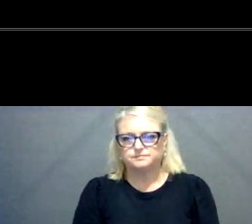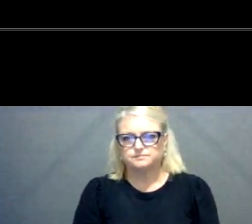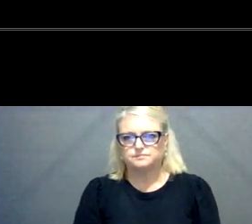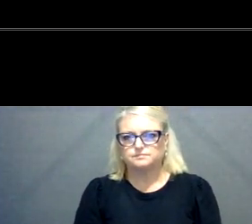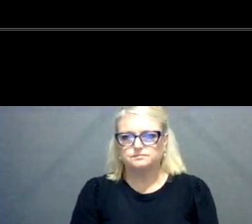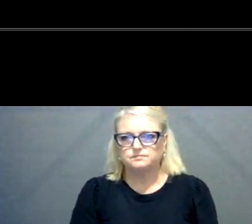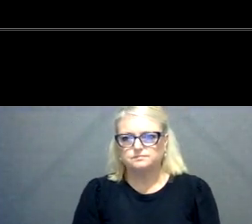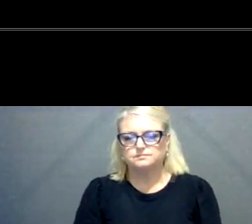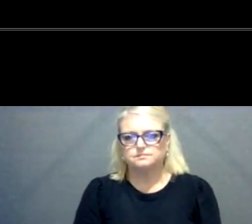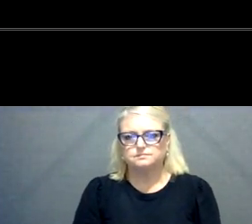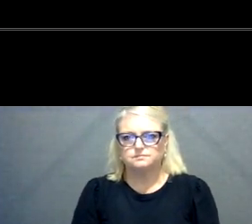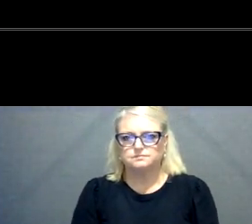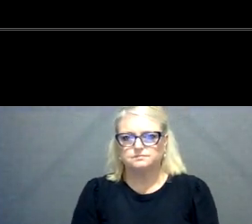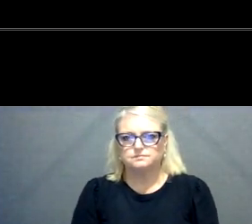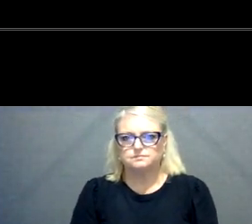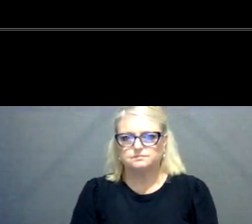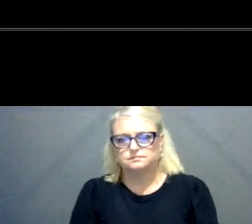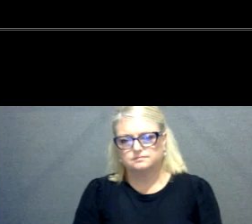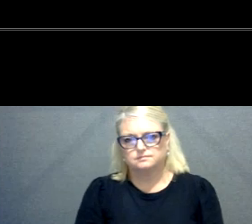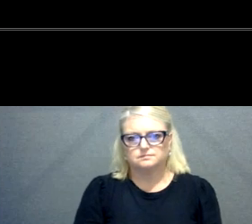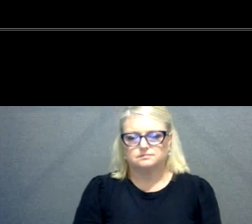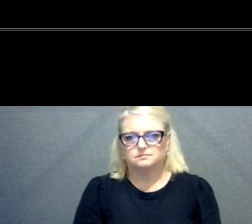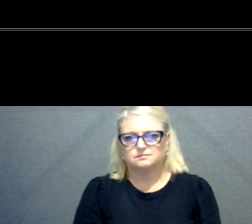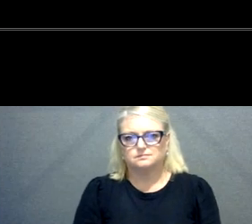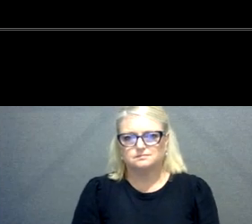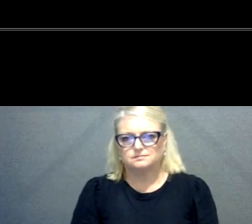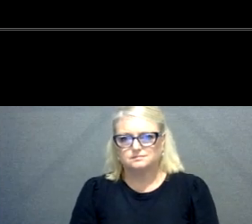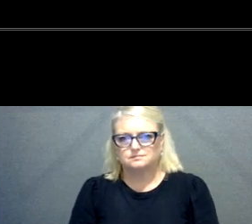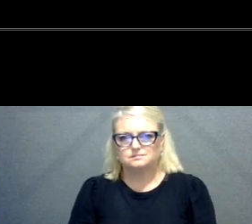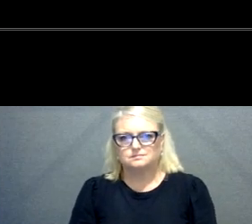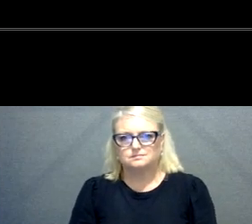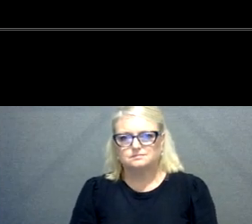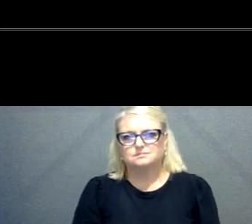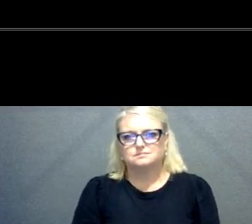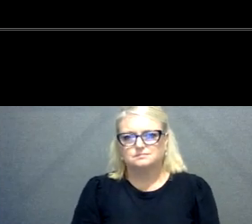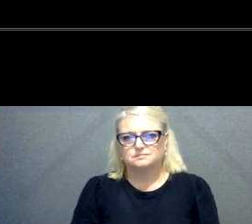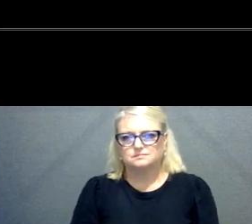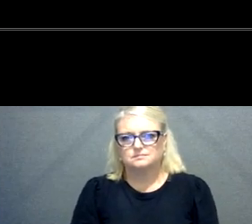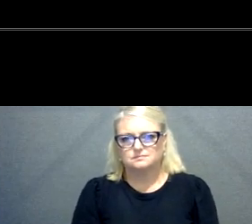there are other accounts and then that's something that we'll ask for so if you can get that in the